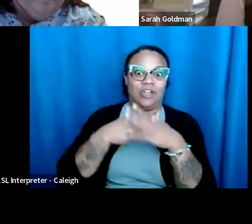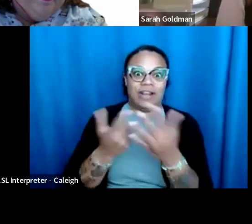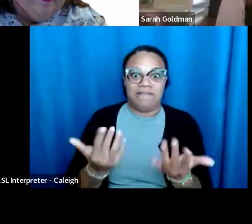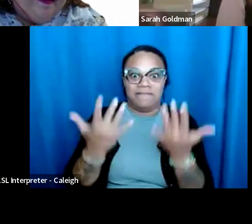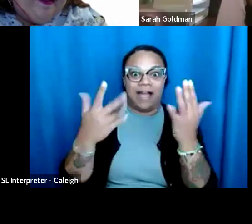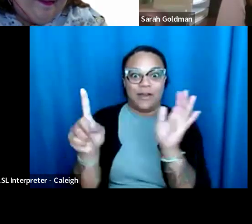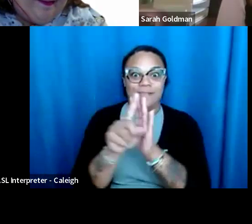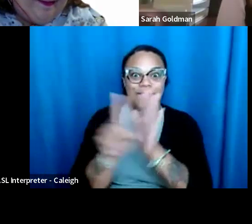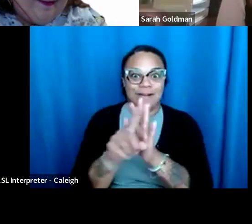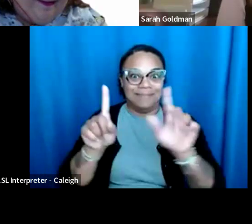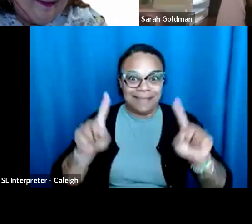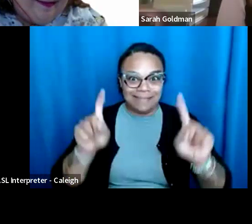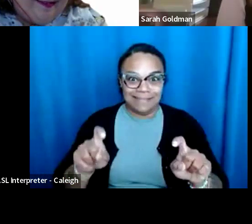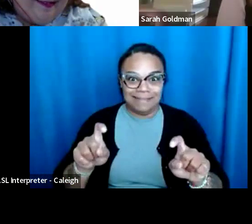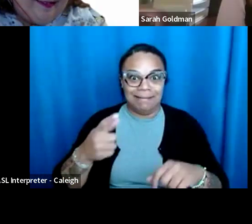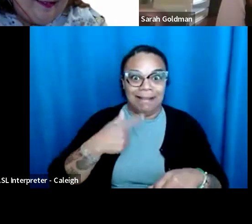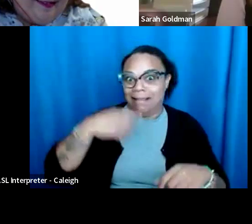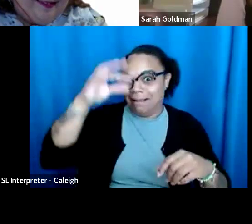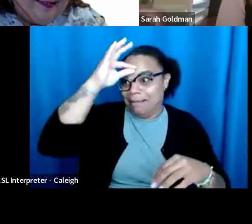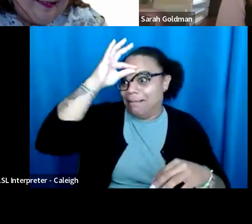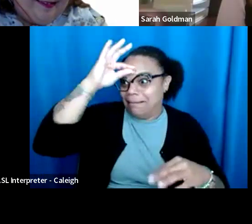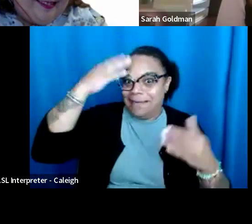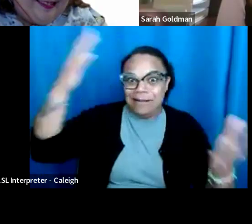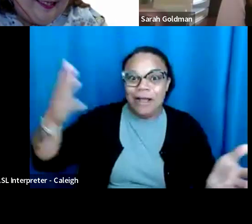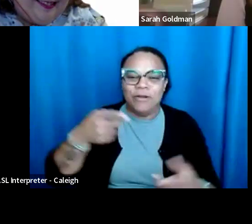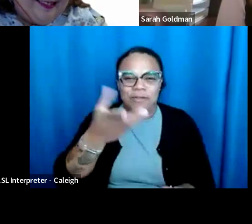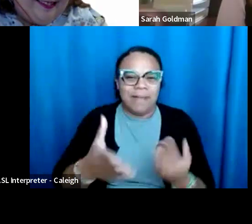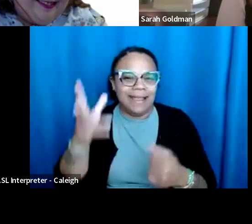So you may hear a random bleep or two every now and then. I apologize.